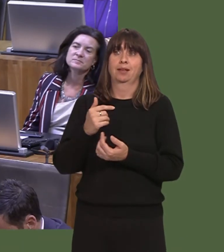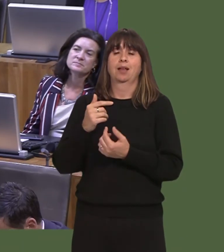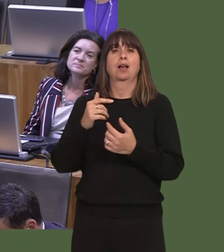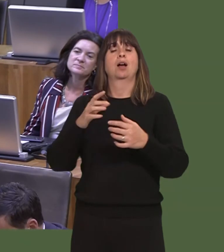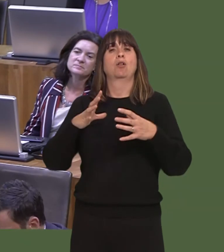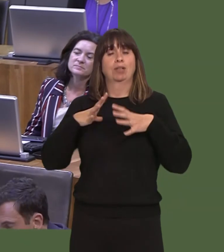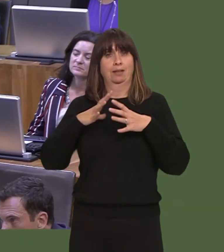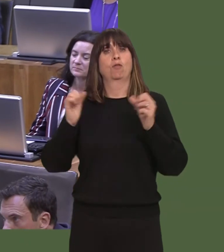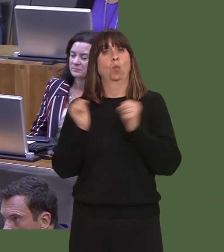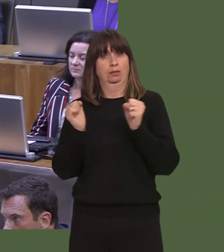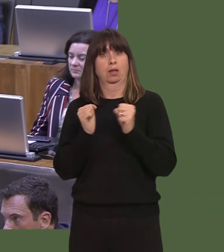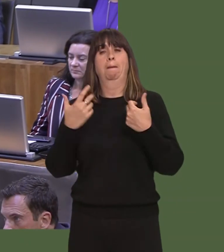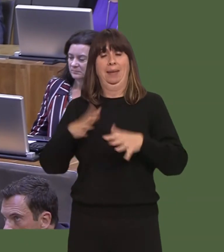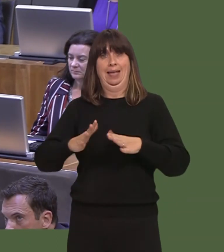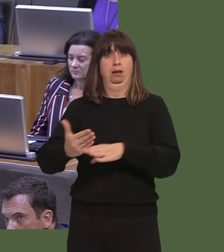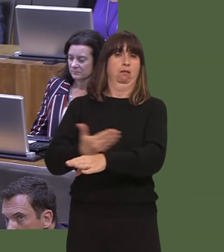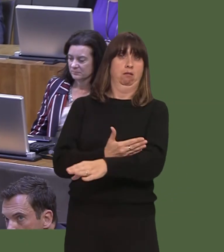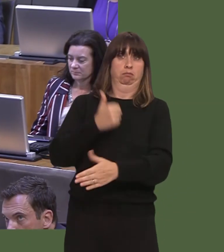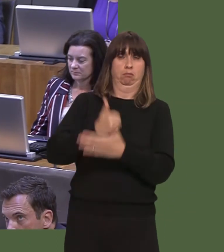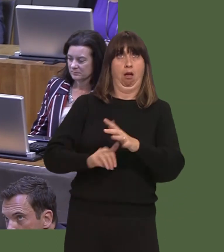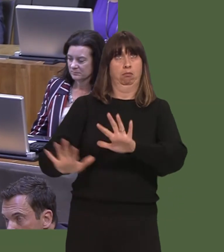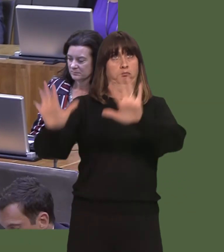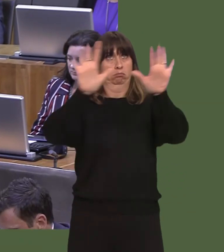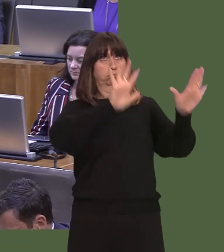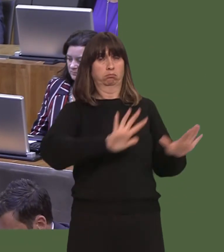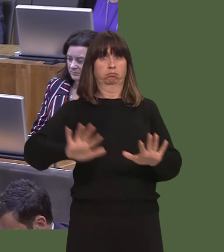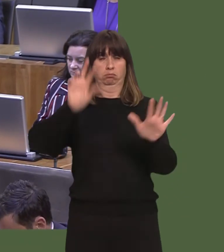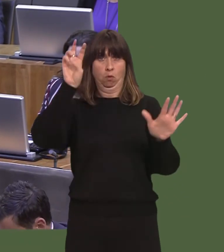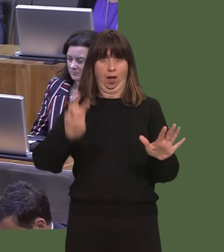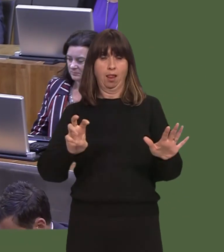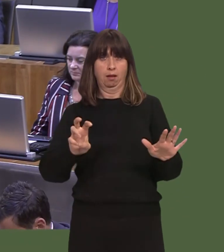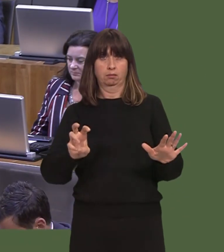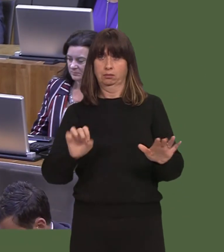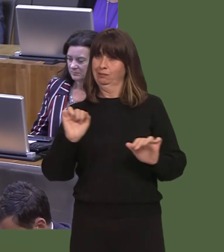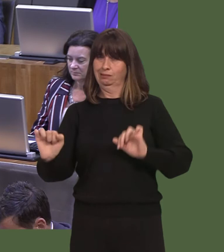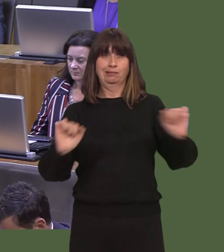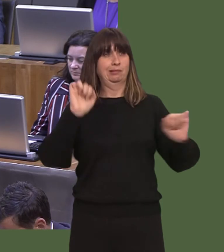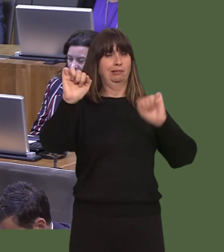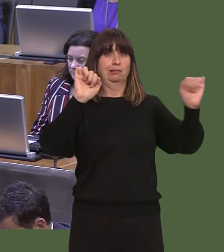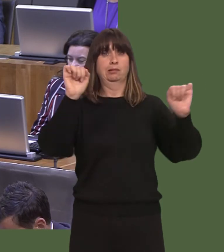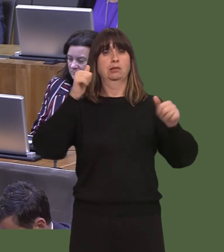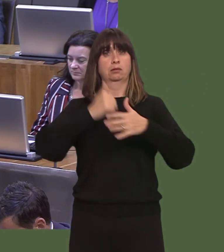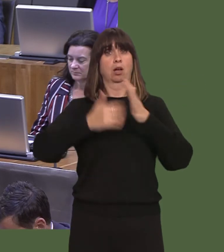Preparations for the winter have been taking place throughout Wales and across organisational boundaries since last winter.